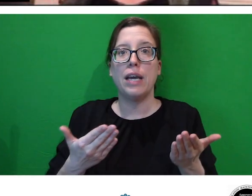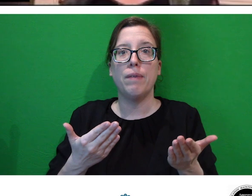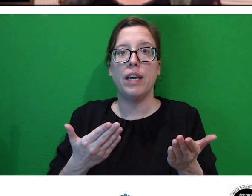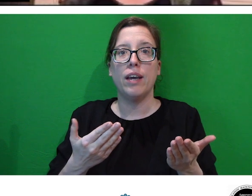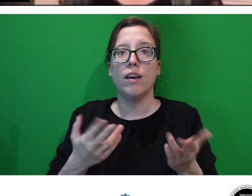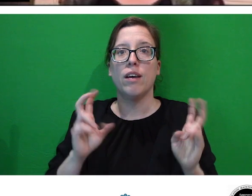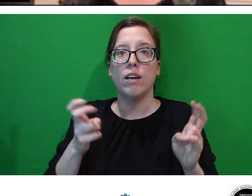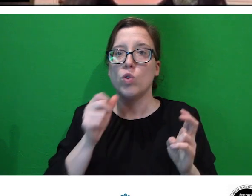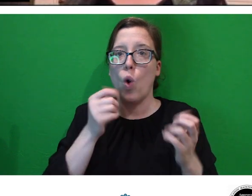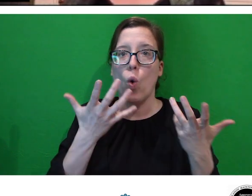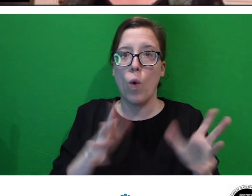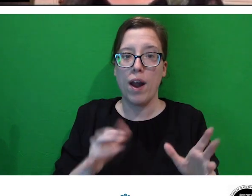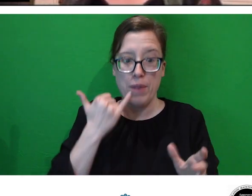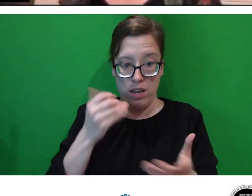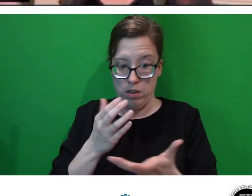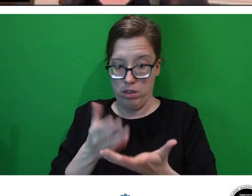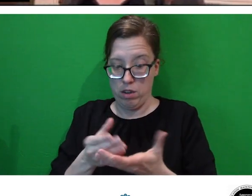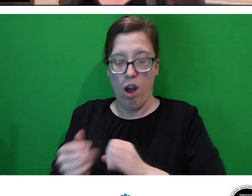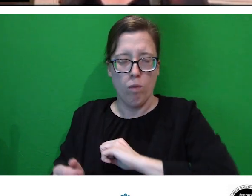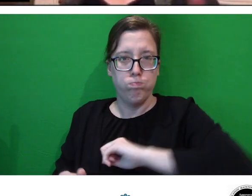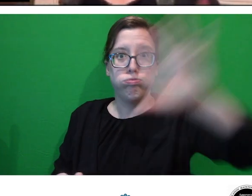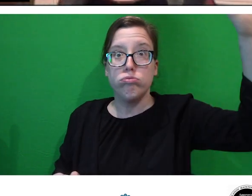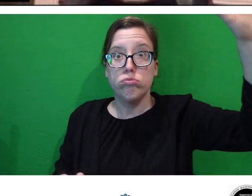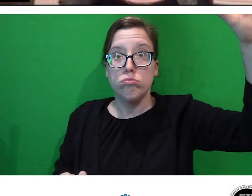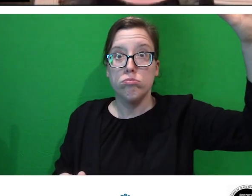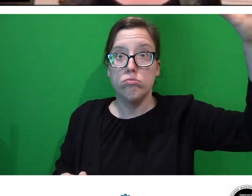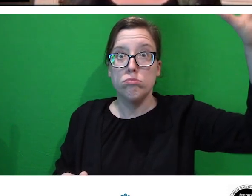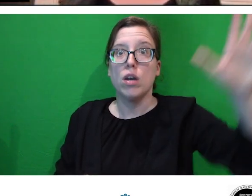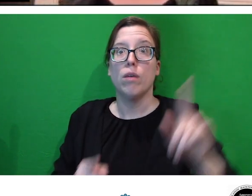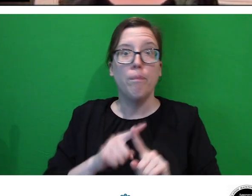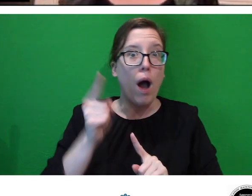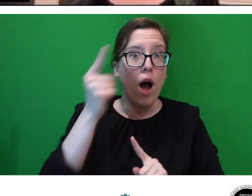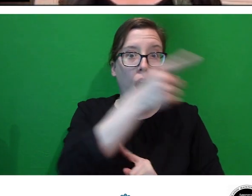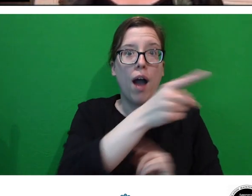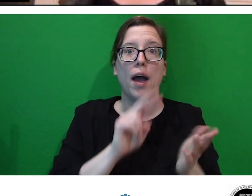whatever's on his wheelchair tray or on the table and just brushes it off with his arm.